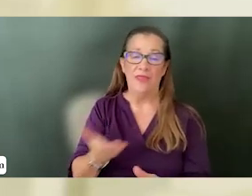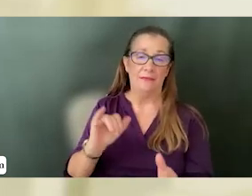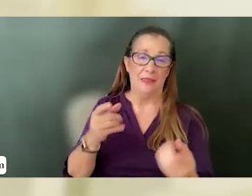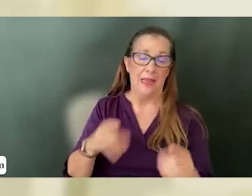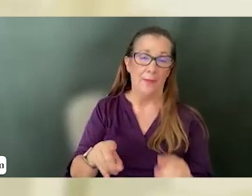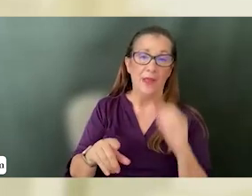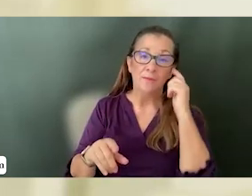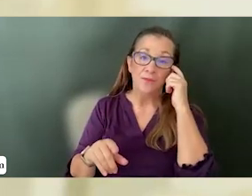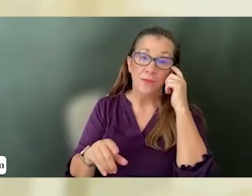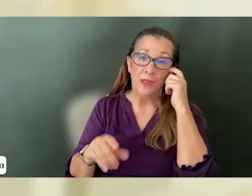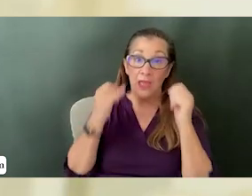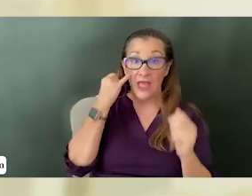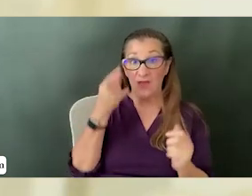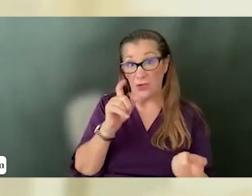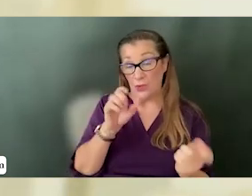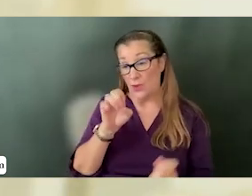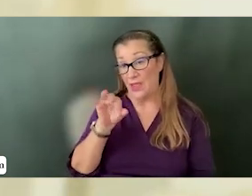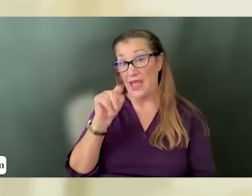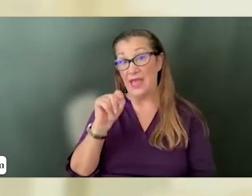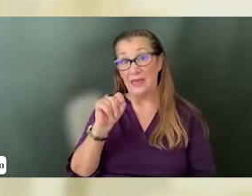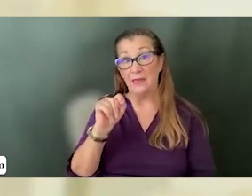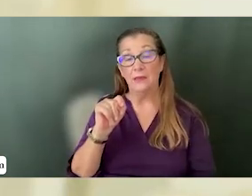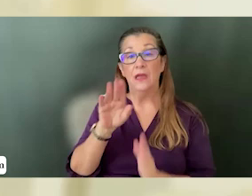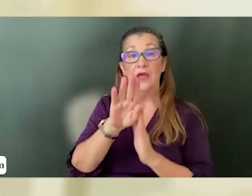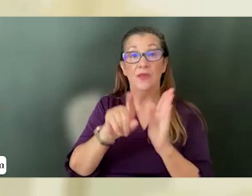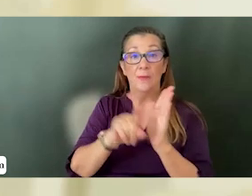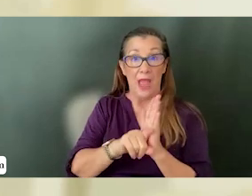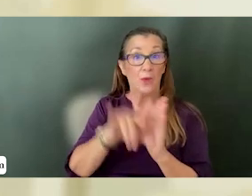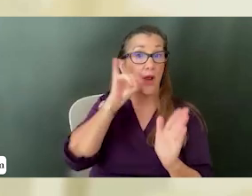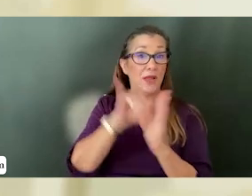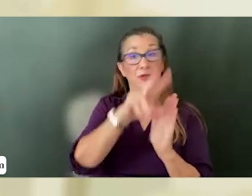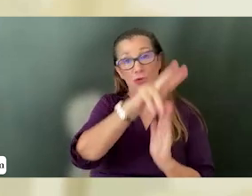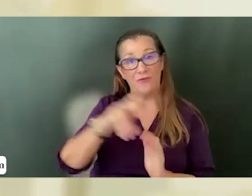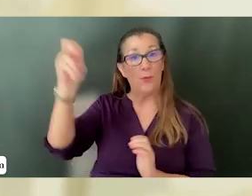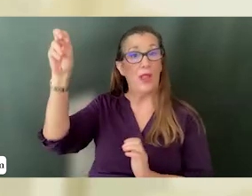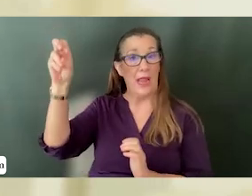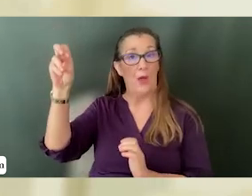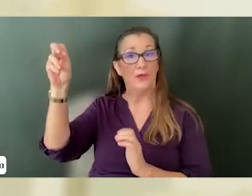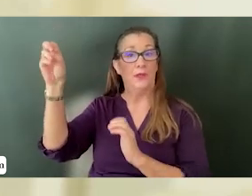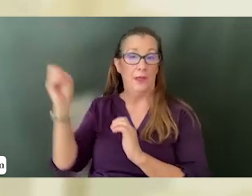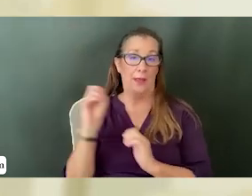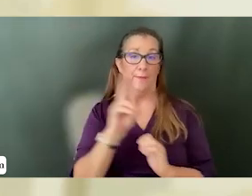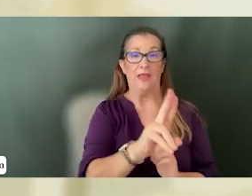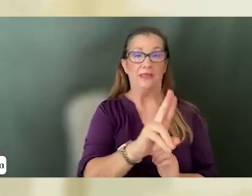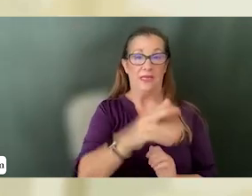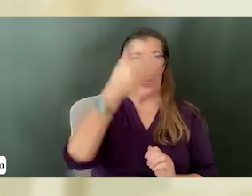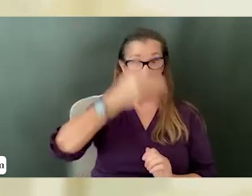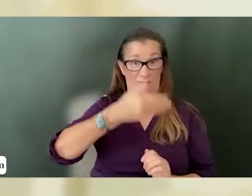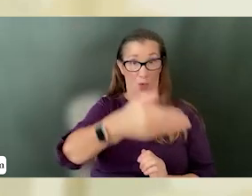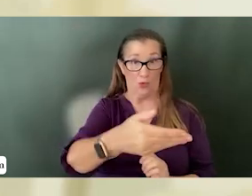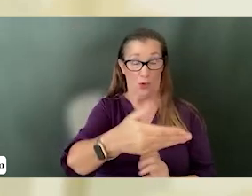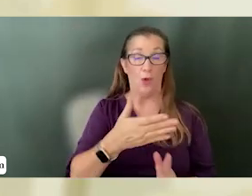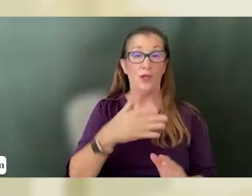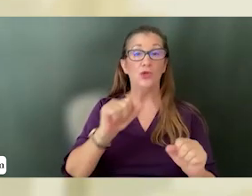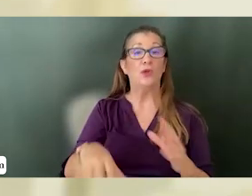If you were editing this, you would have to pull the background image out and then re-paste it into the foreground so that you could add the alt text.